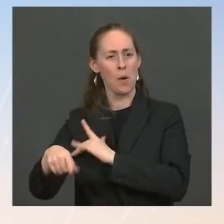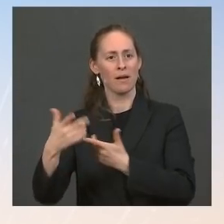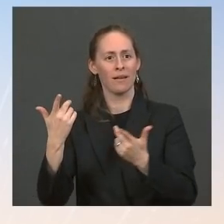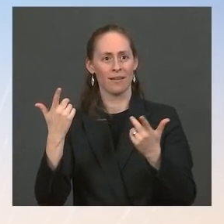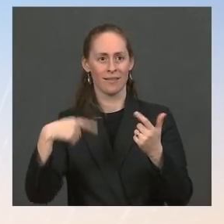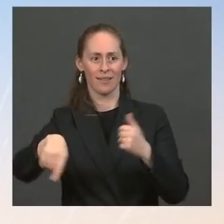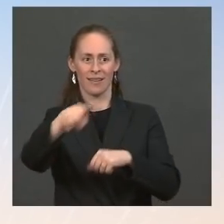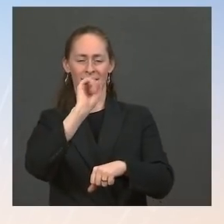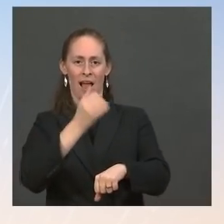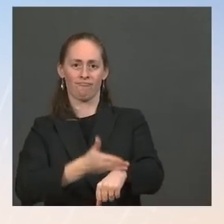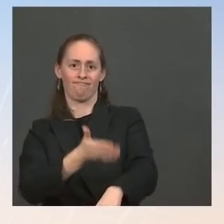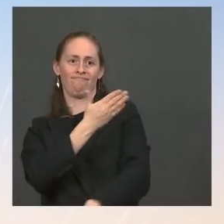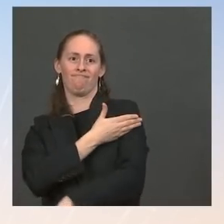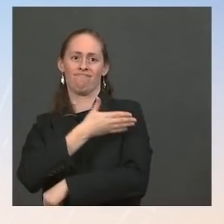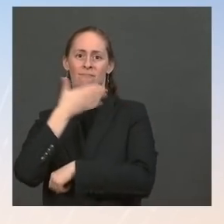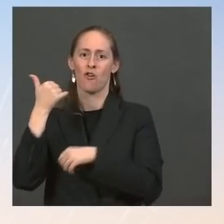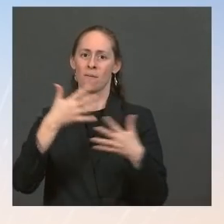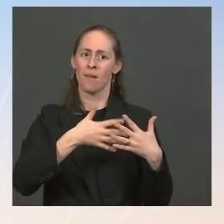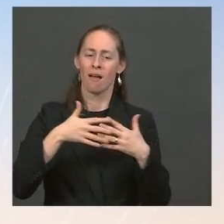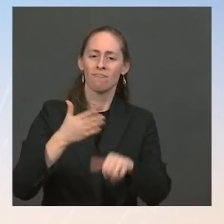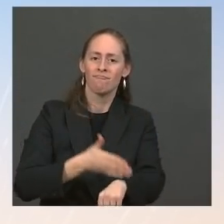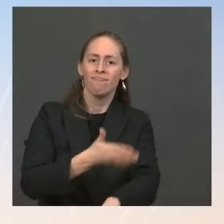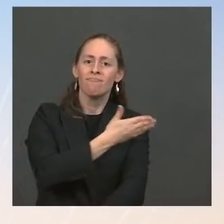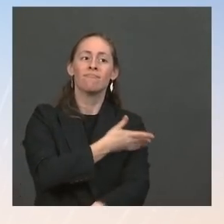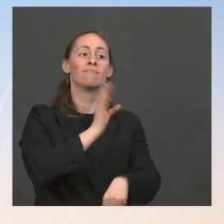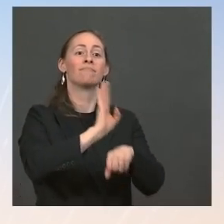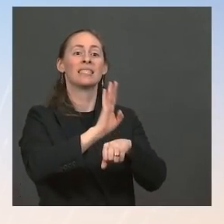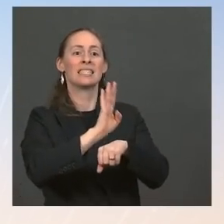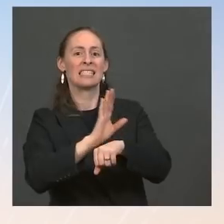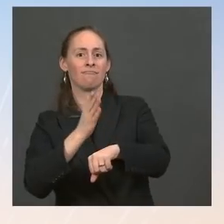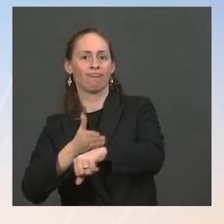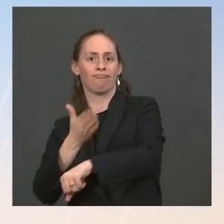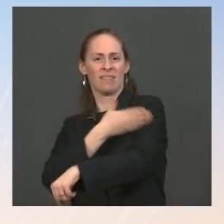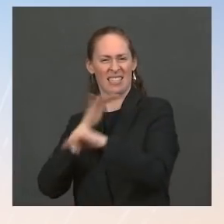and that's what we are going to work to do as we implement this bill. Go ahead. The Press: Thanks, Jen. A couple more China questions